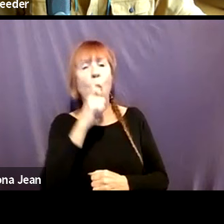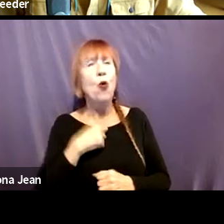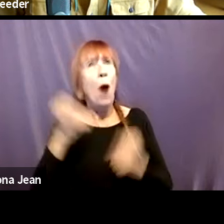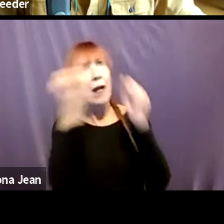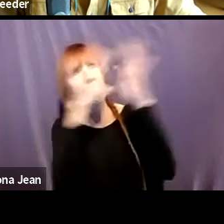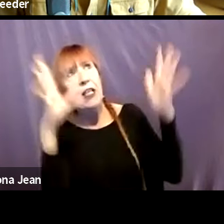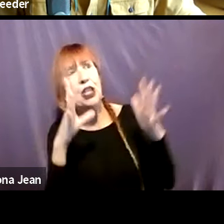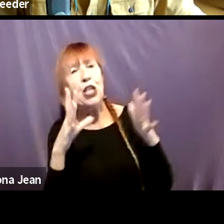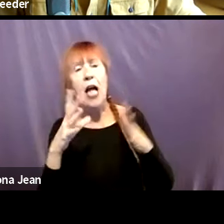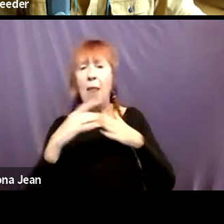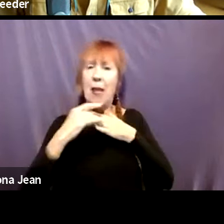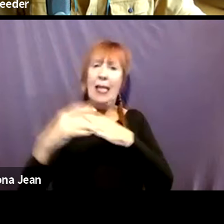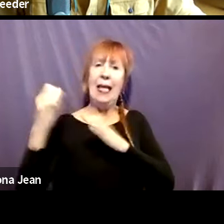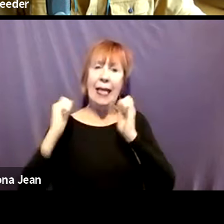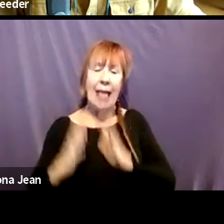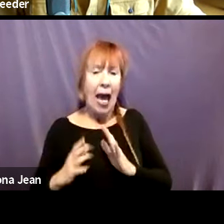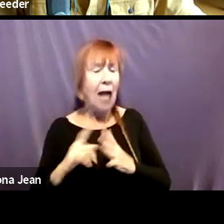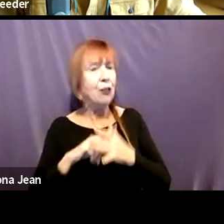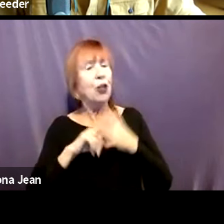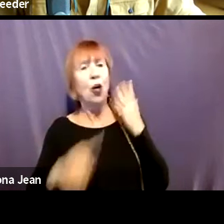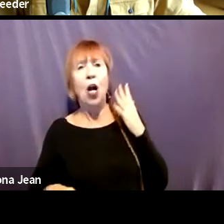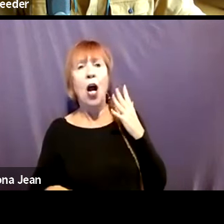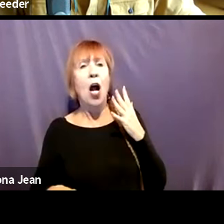and bein' able to get all of the important